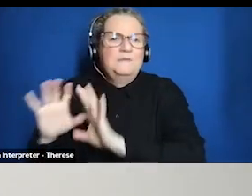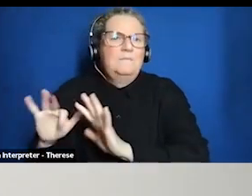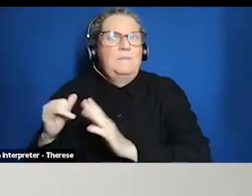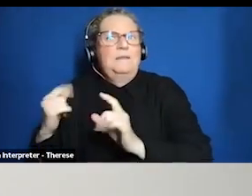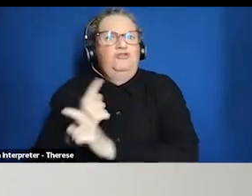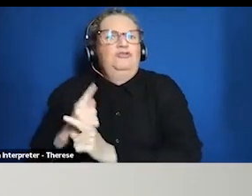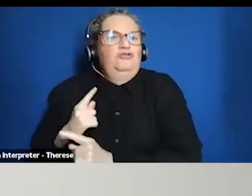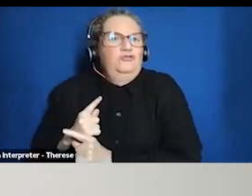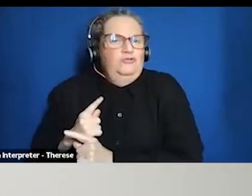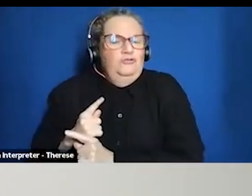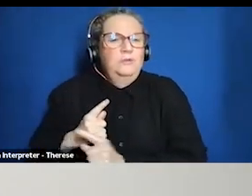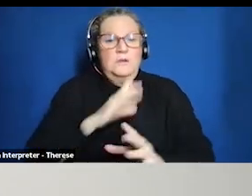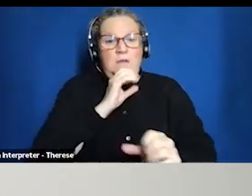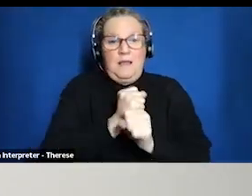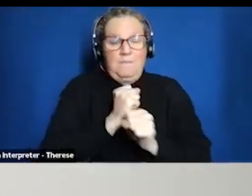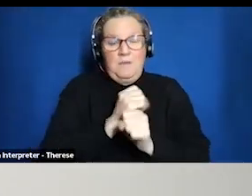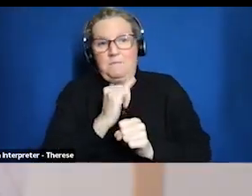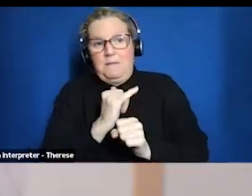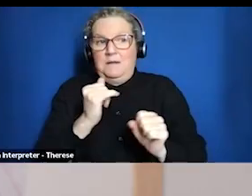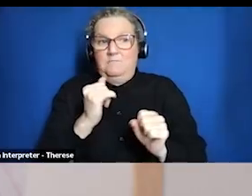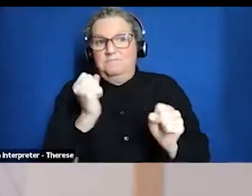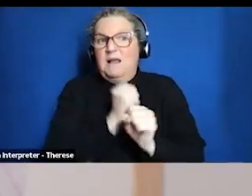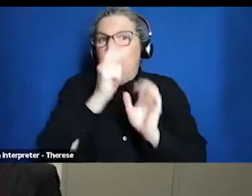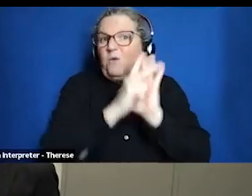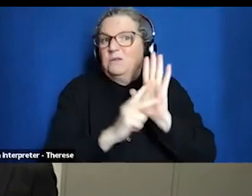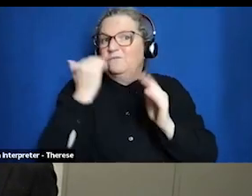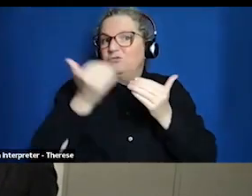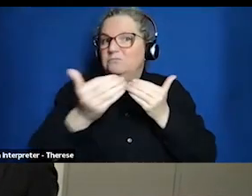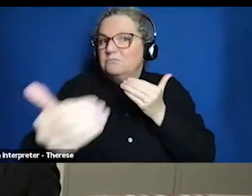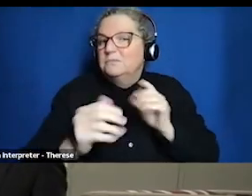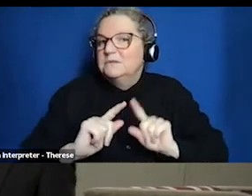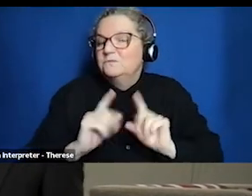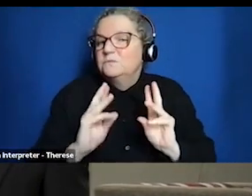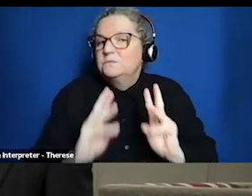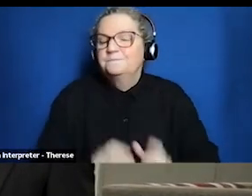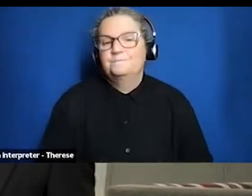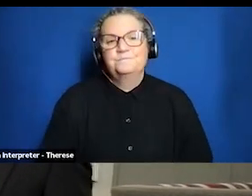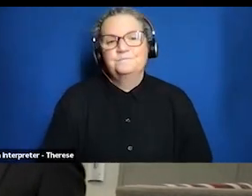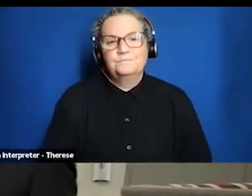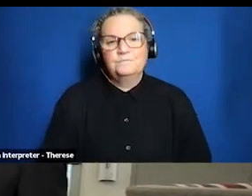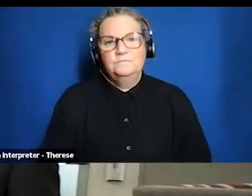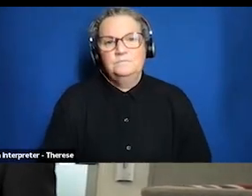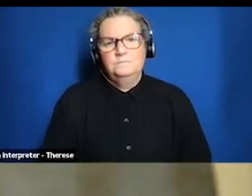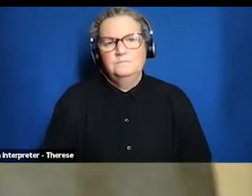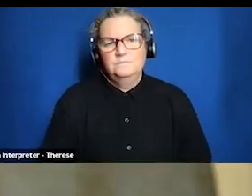and the way government might make policy into the future. It's incredibly important that people